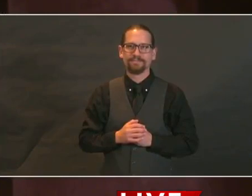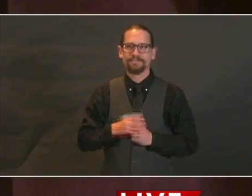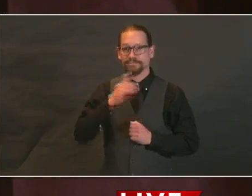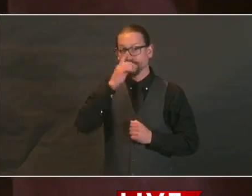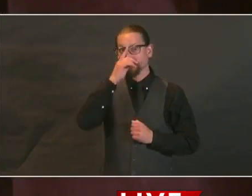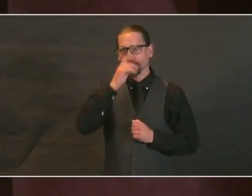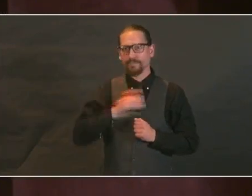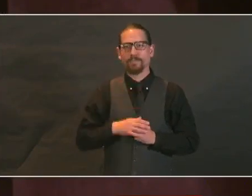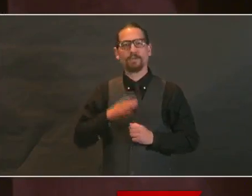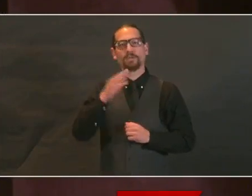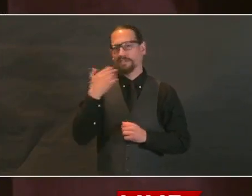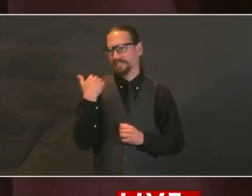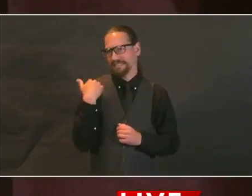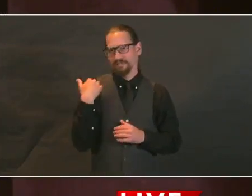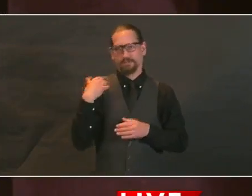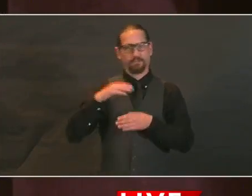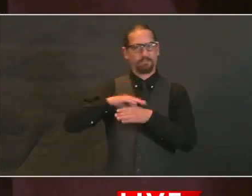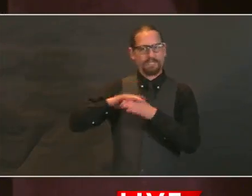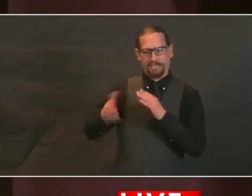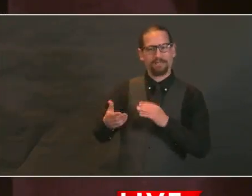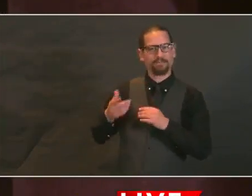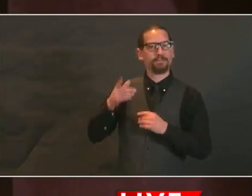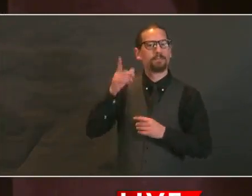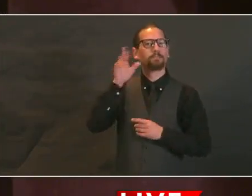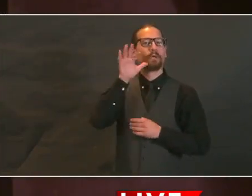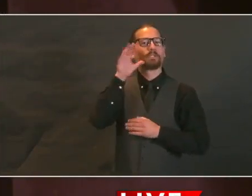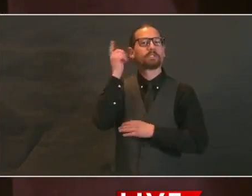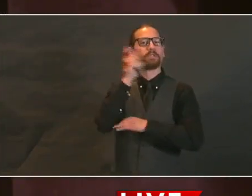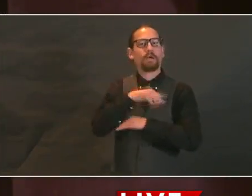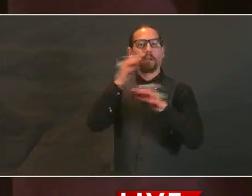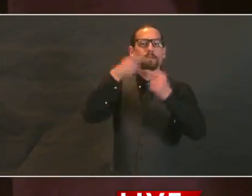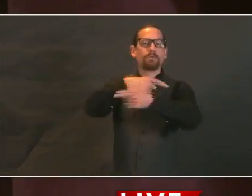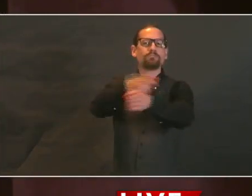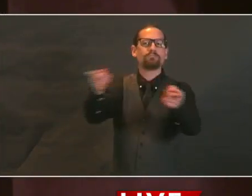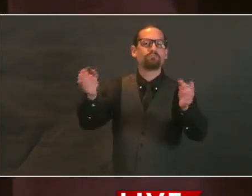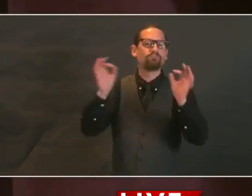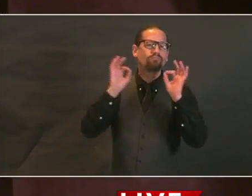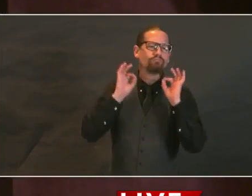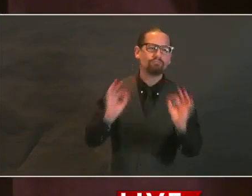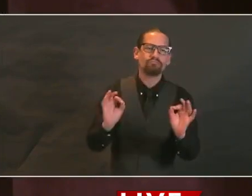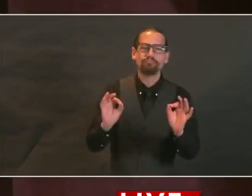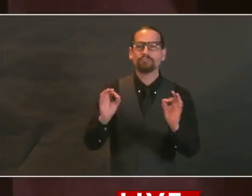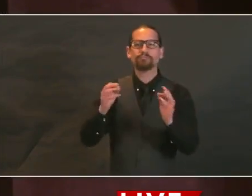GOOD AFTERNOON EVERYONE. I HOPE YOU WERE ABLE TO AND